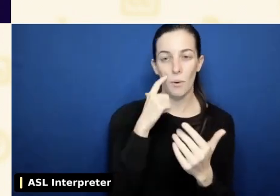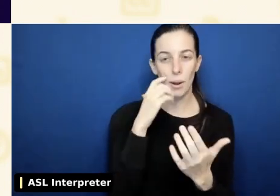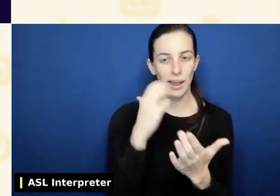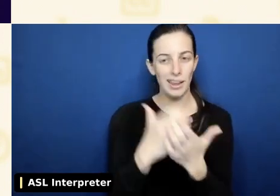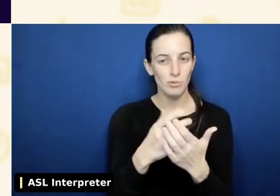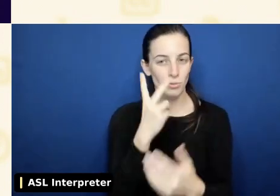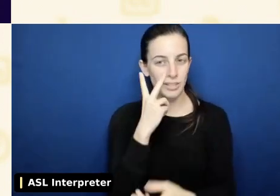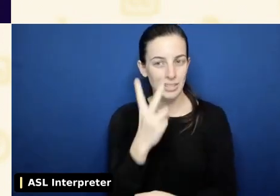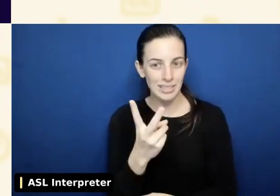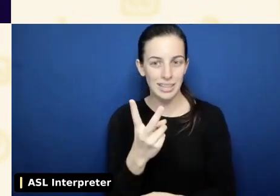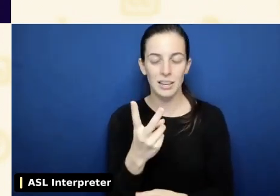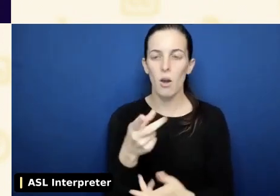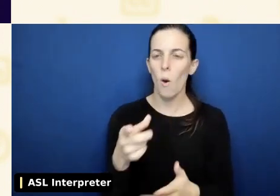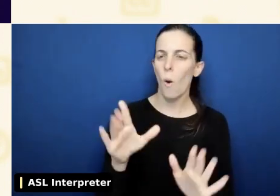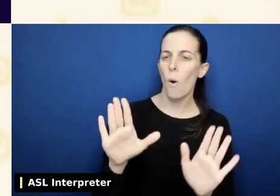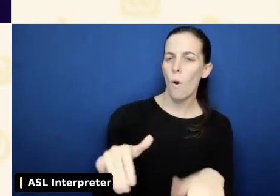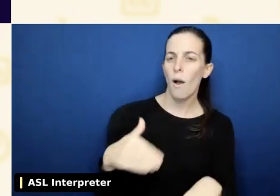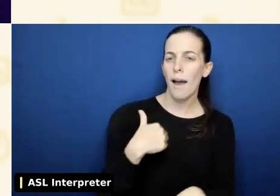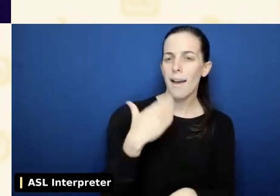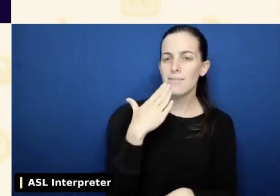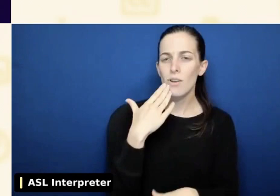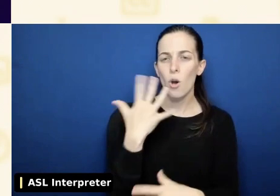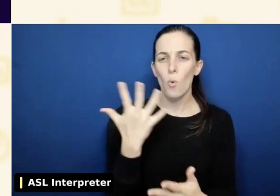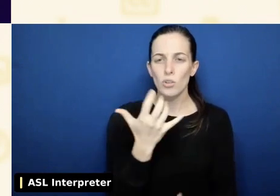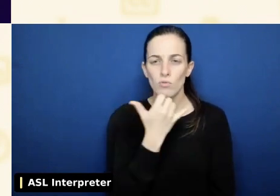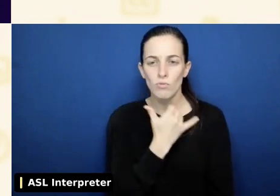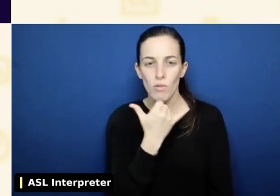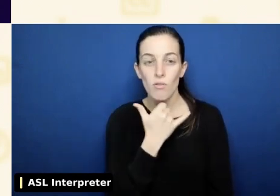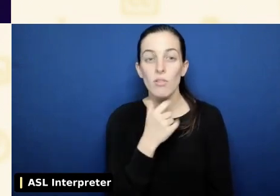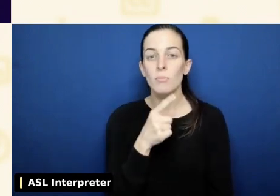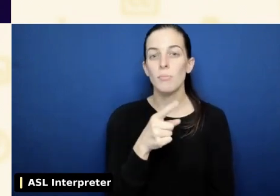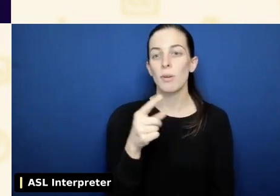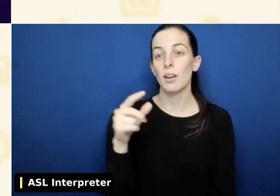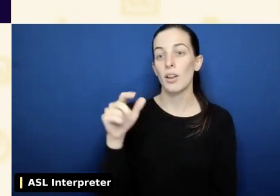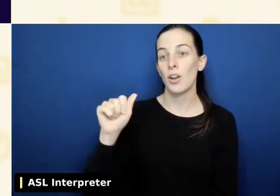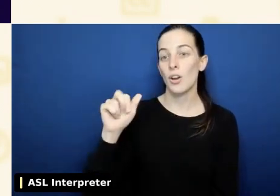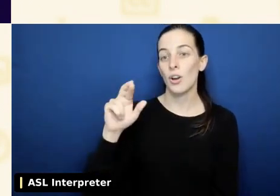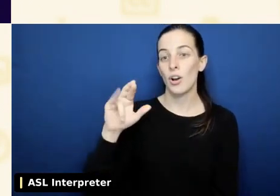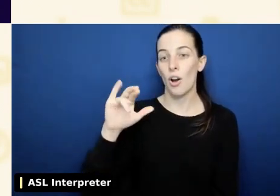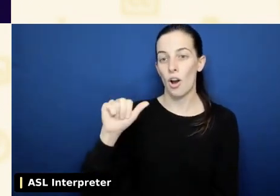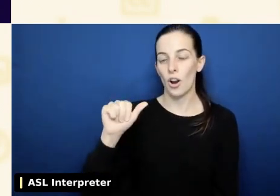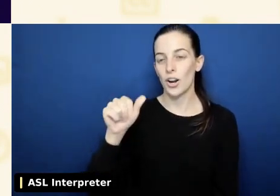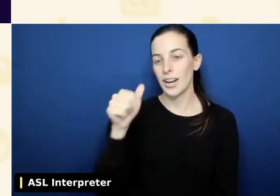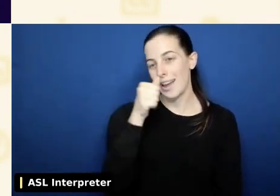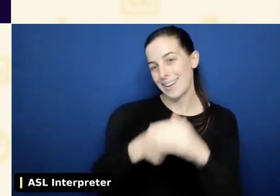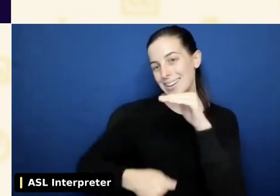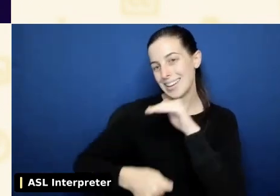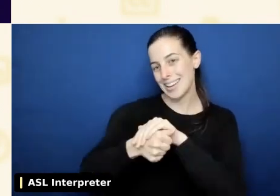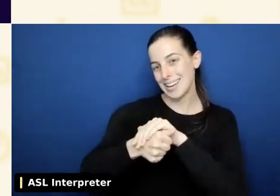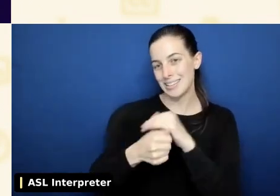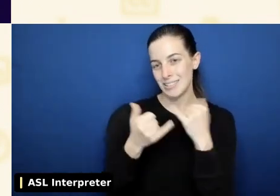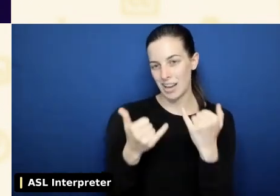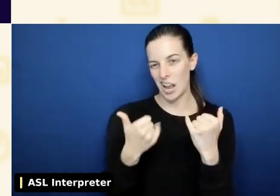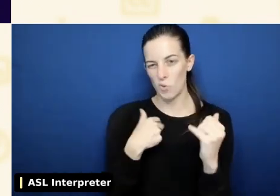OK, I know what this is. But we're going to look at aria-hidden now, and we'll see...